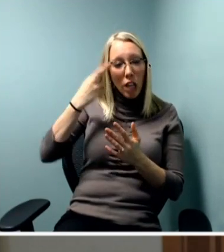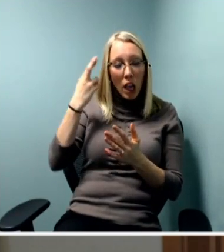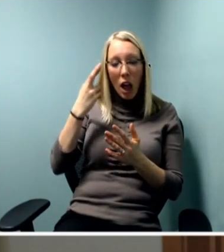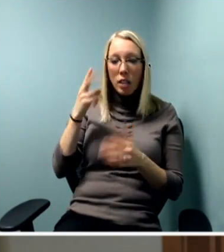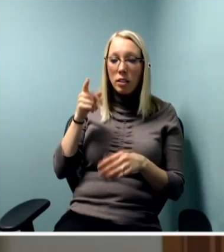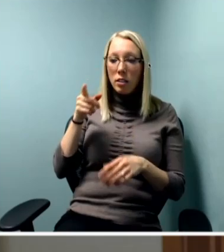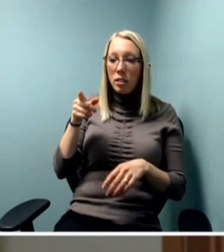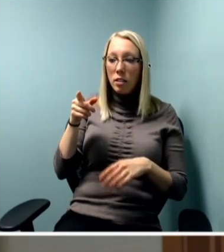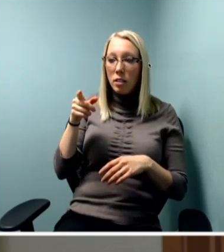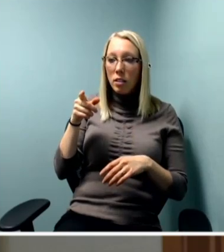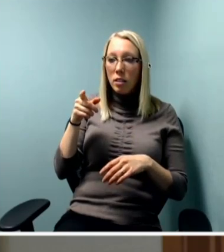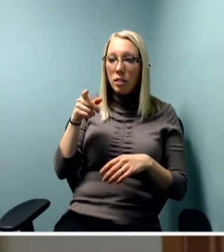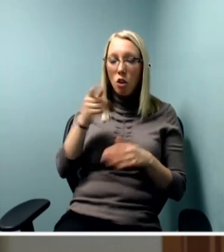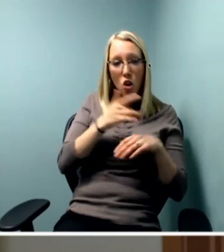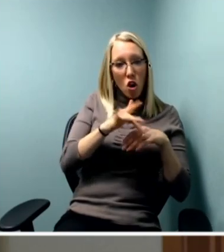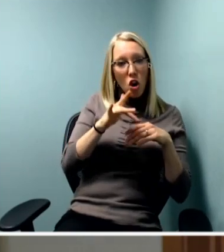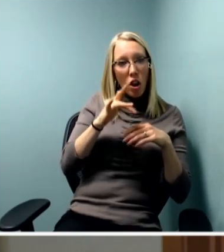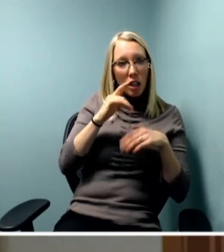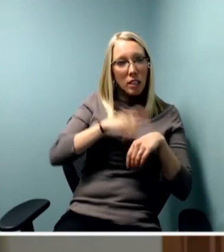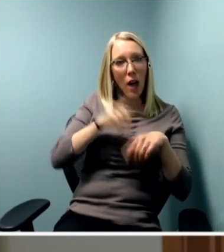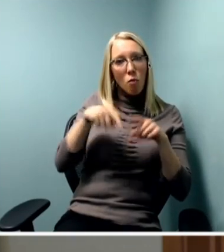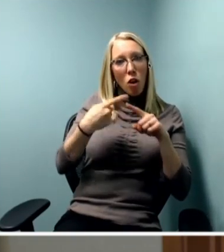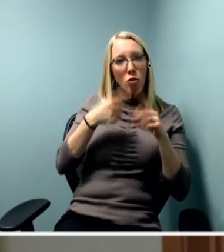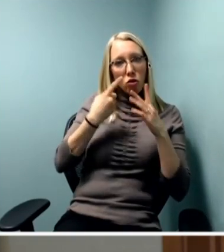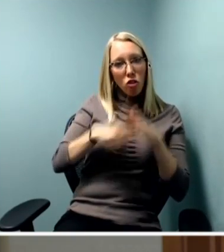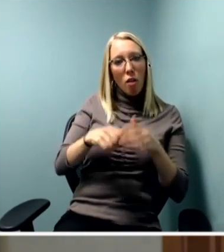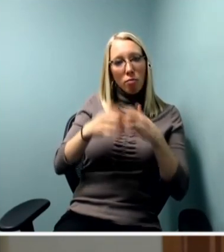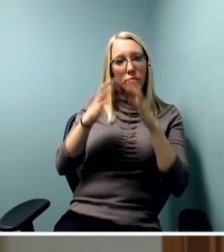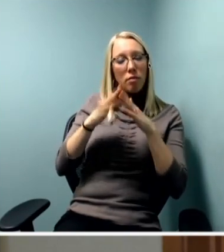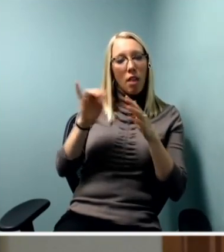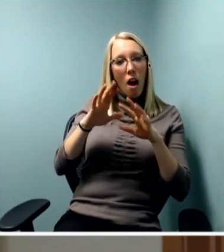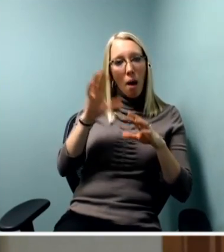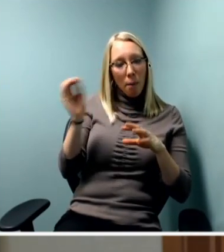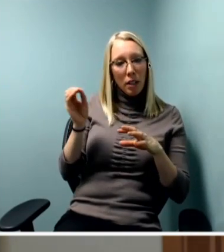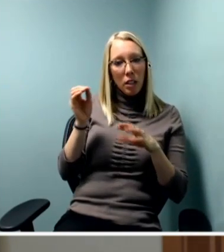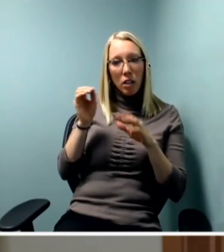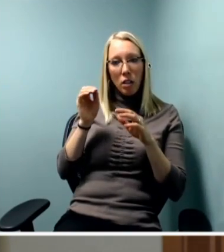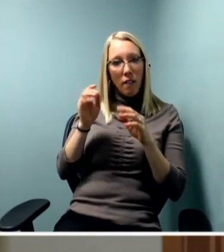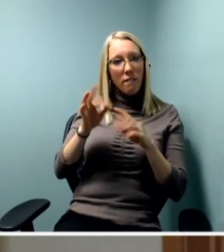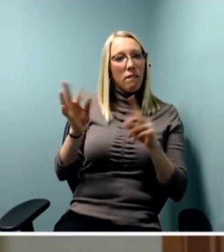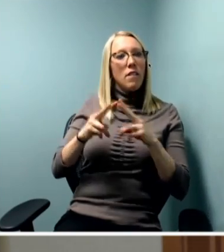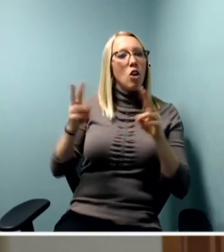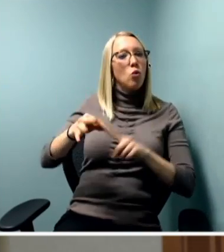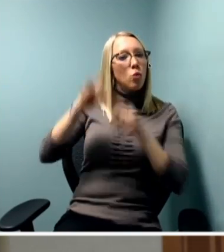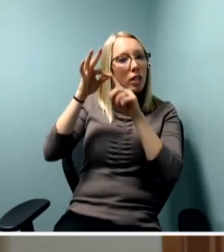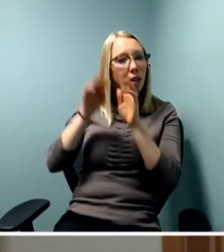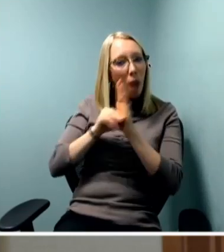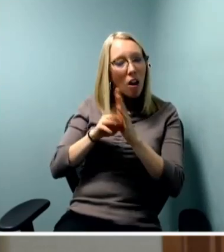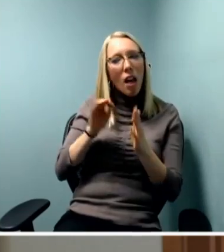was built on a therapeutic model, and that you were getting sympathy reviews. And you said, "That's not good enough."